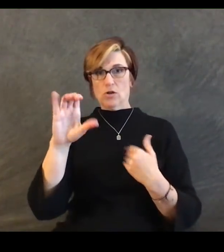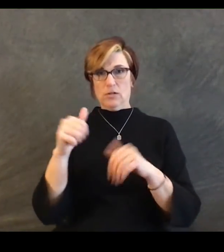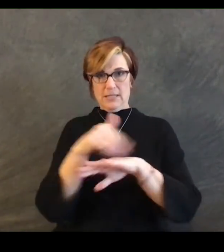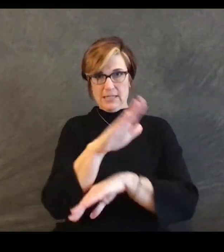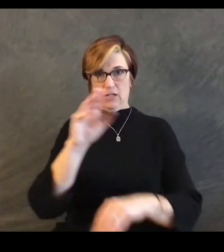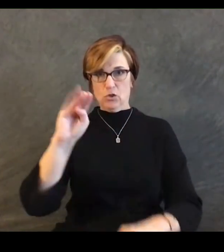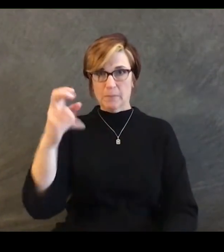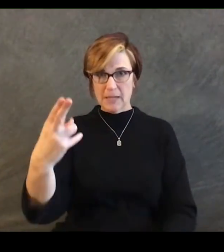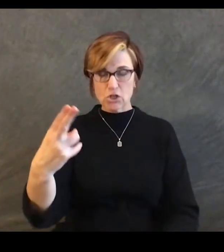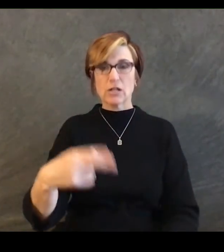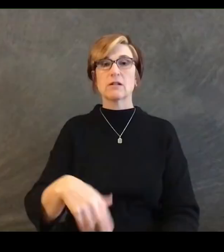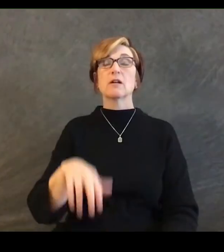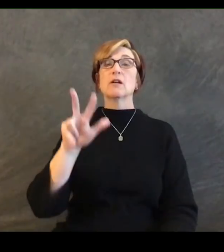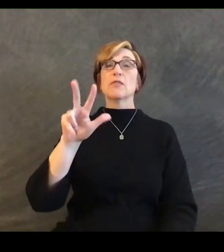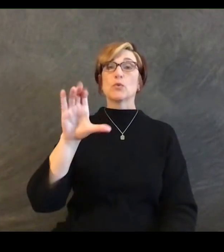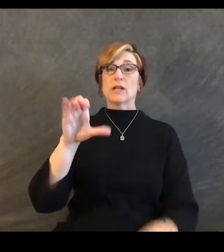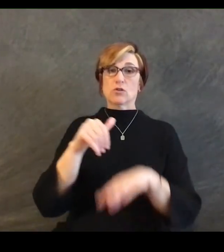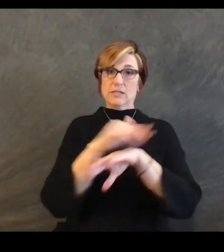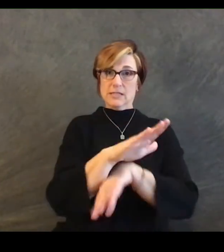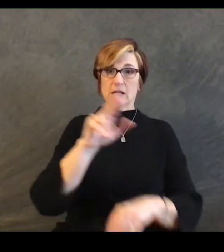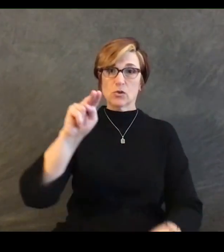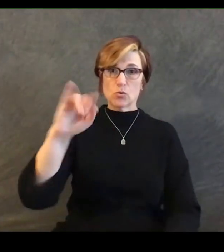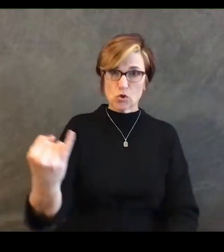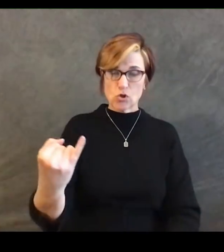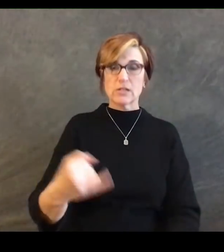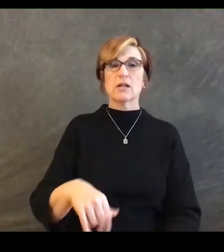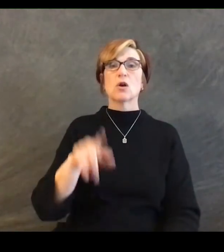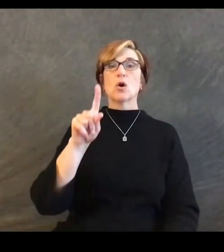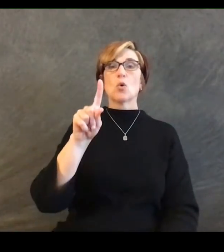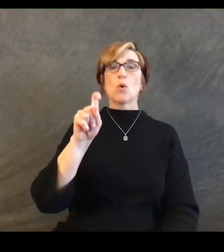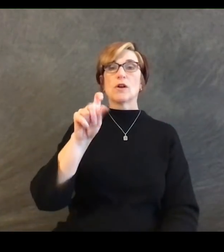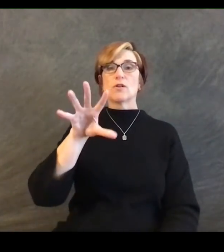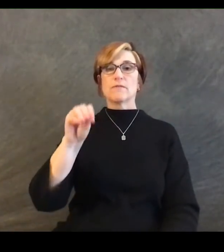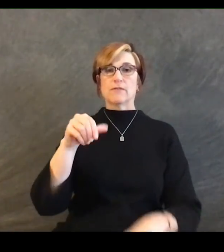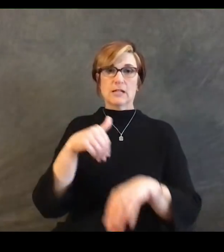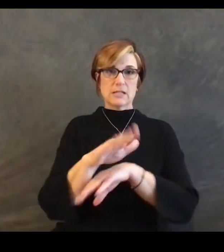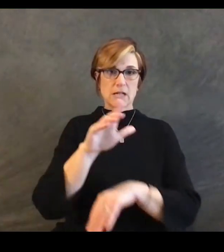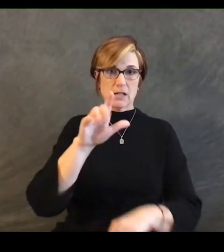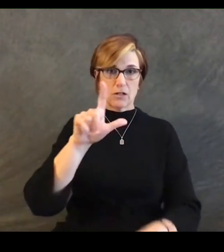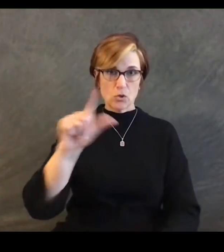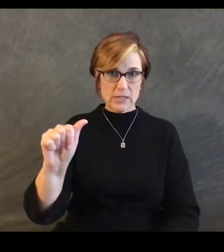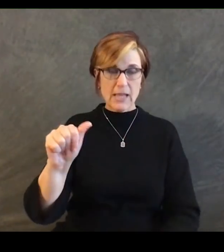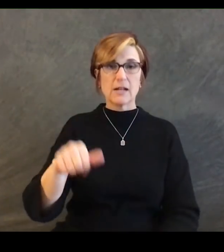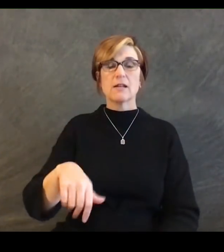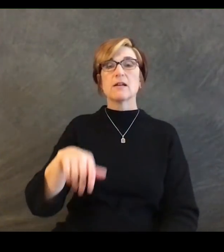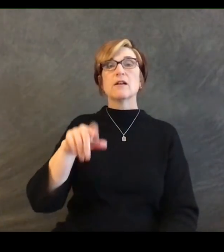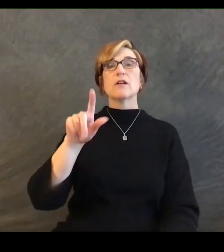300 in New Jersey 150 to Louisiana 50 ventilators to Connecticut and in the